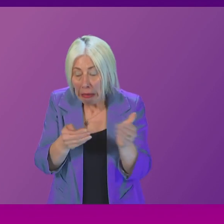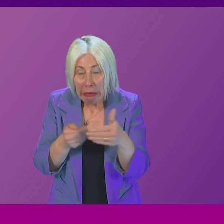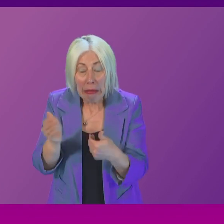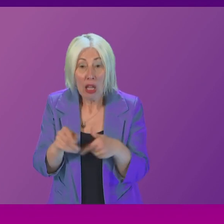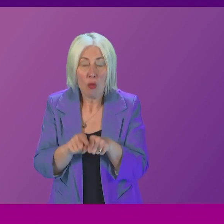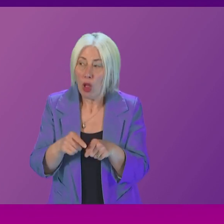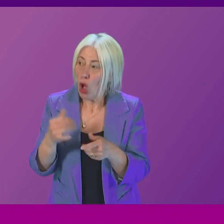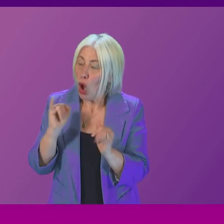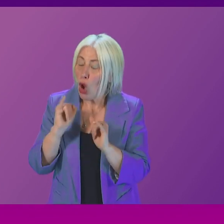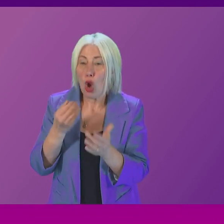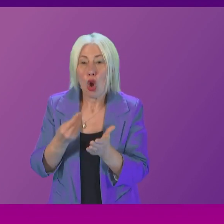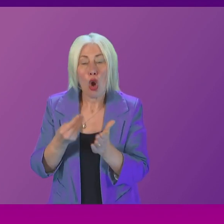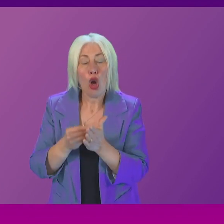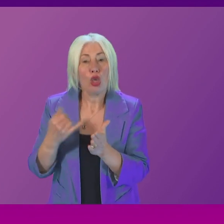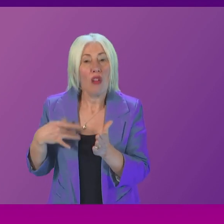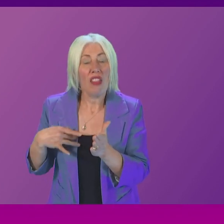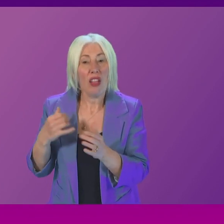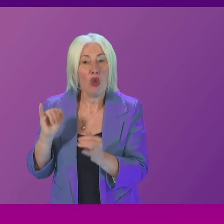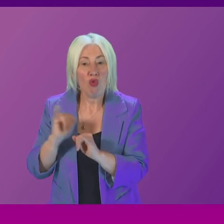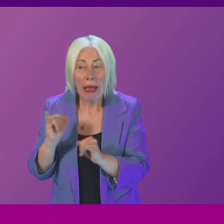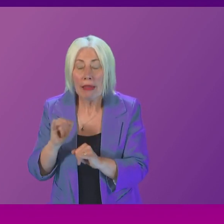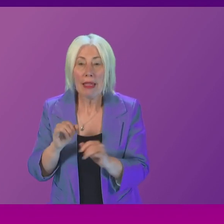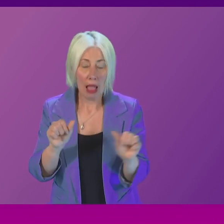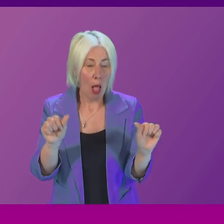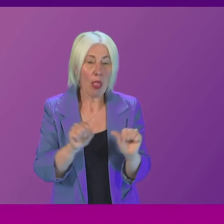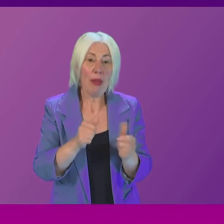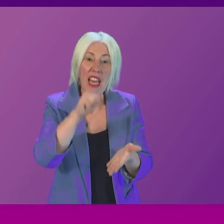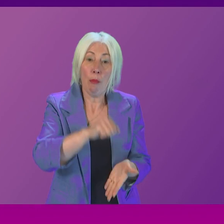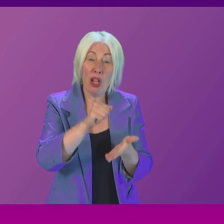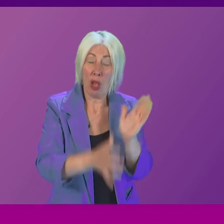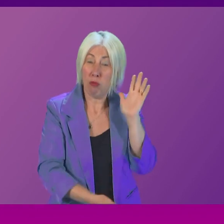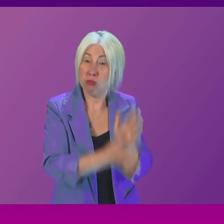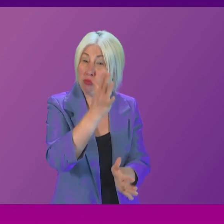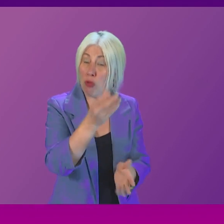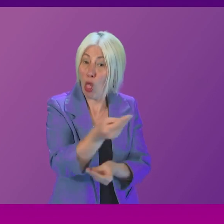mini-budget that wrecked the economy—mean that we are having to spend not millions but